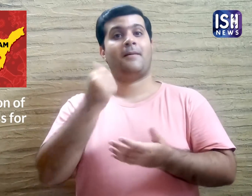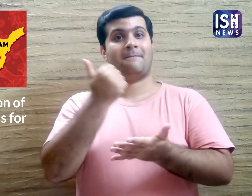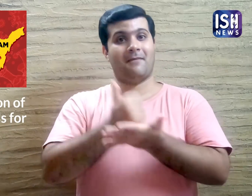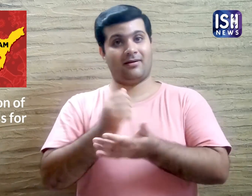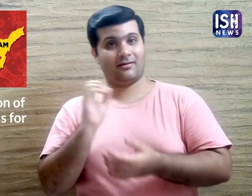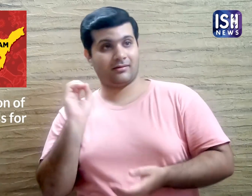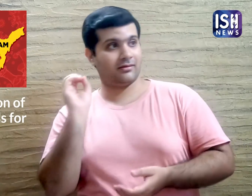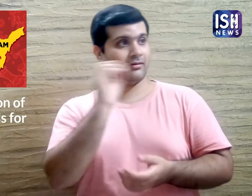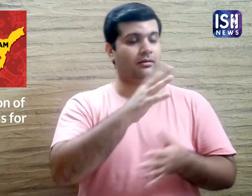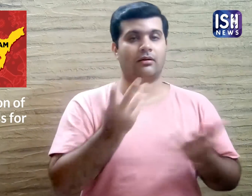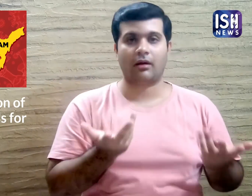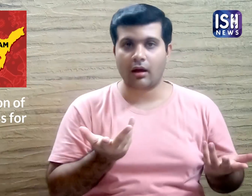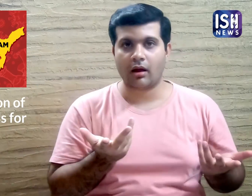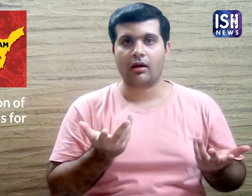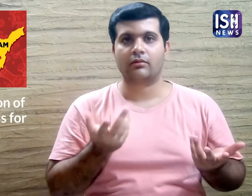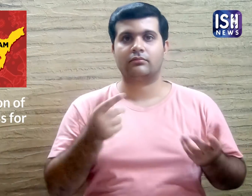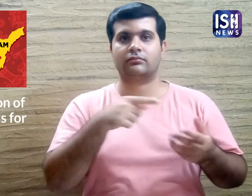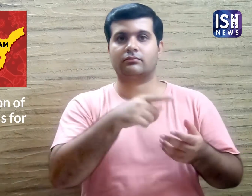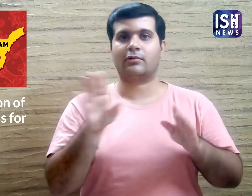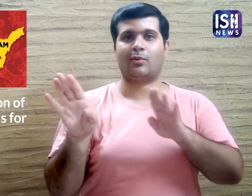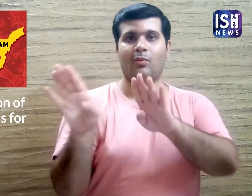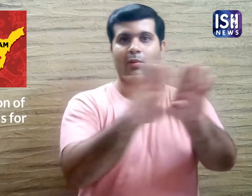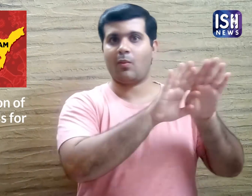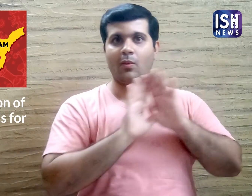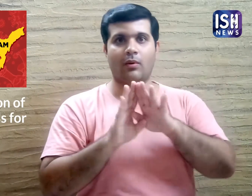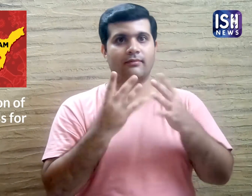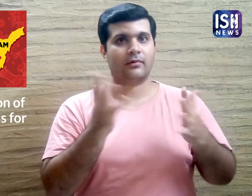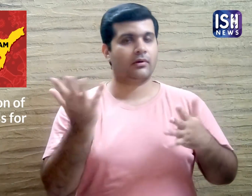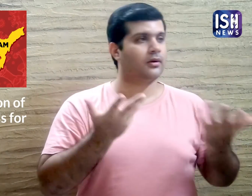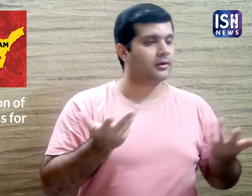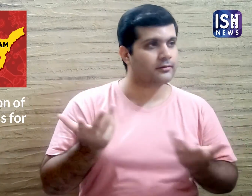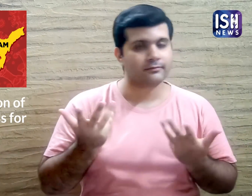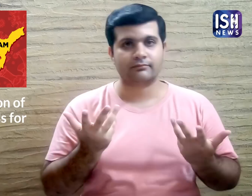Due to the lockdown, the money could not be deposited in the Bank.